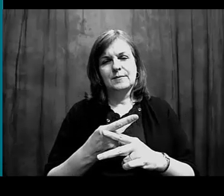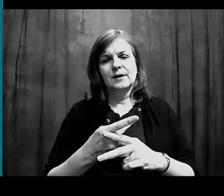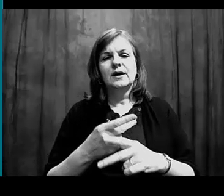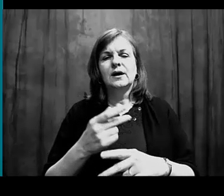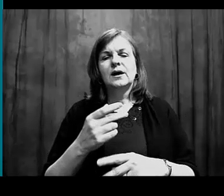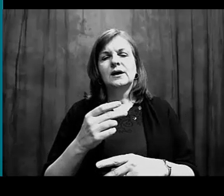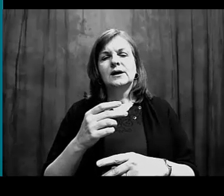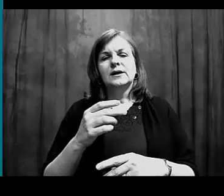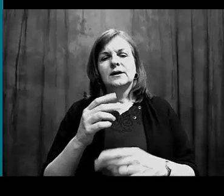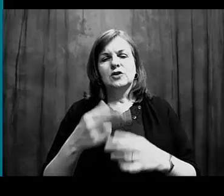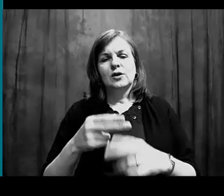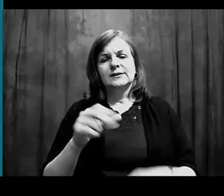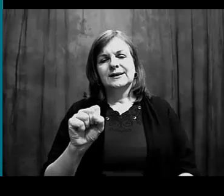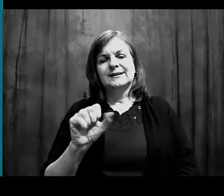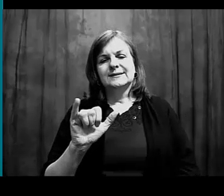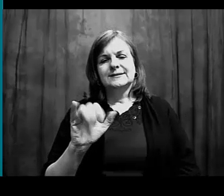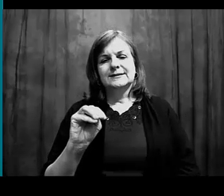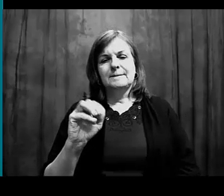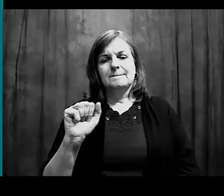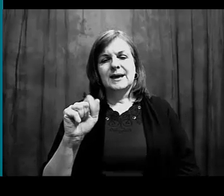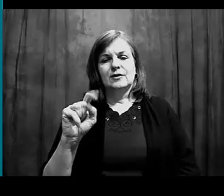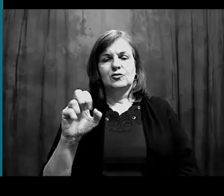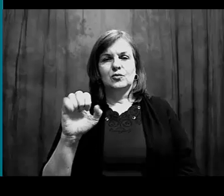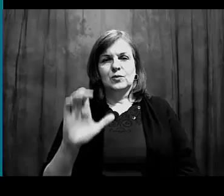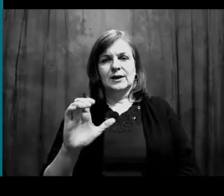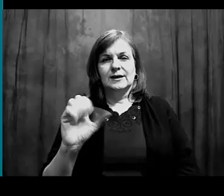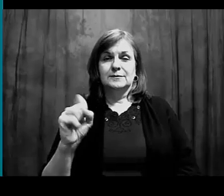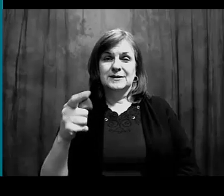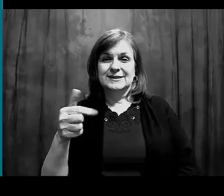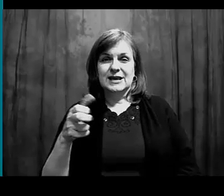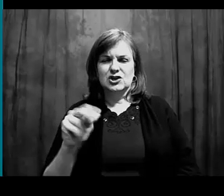Sympatric Speciation on the other hand